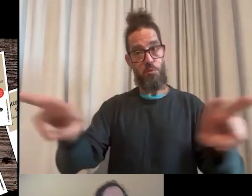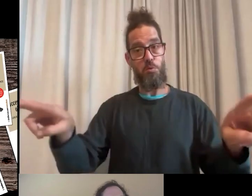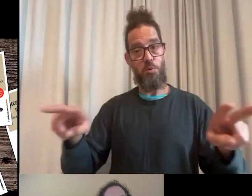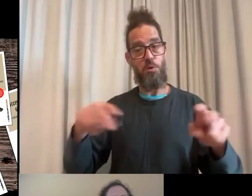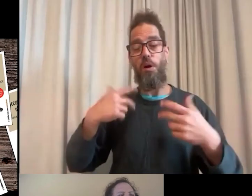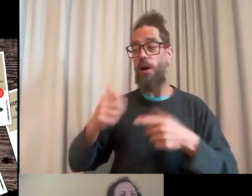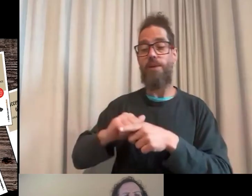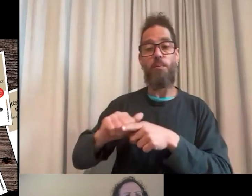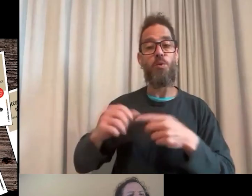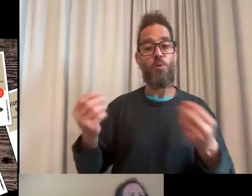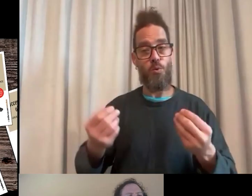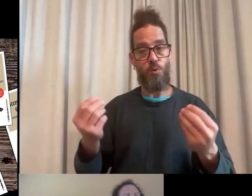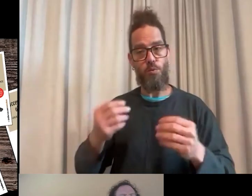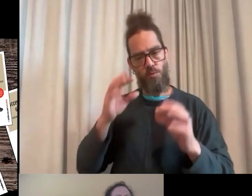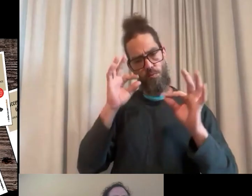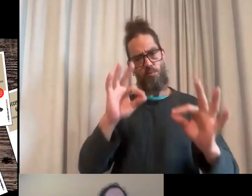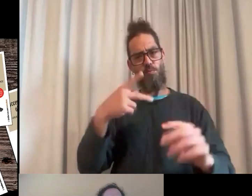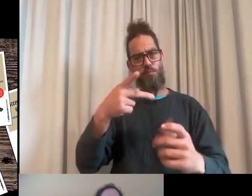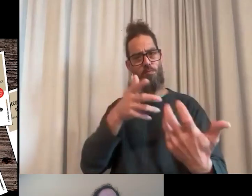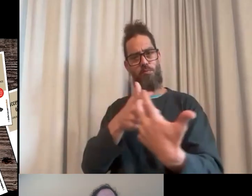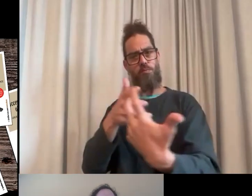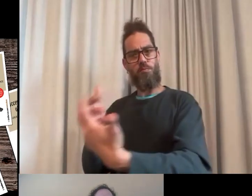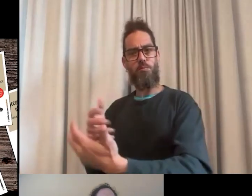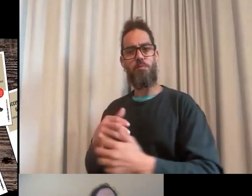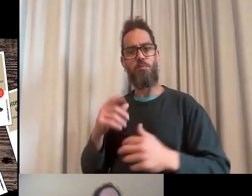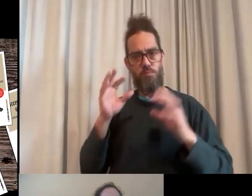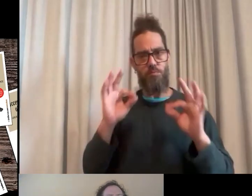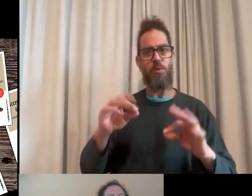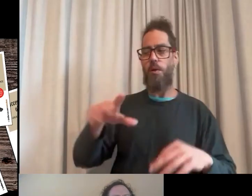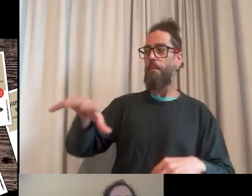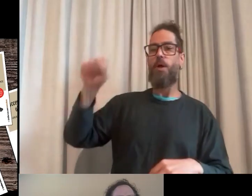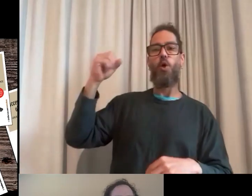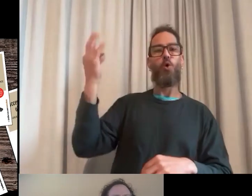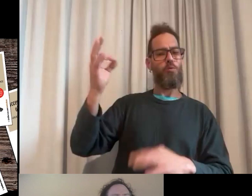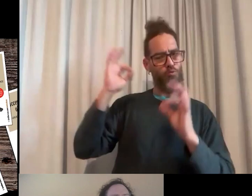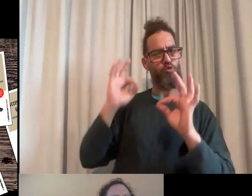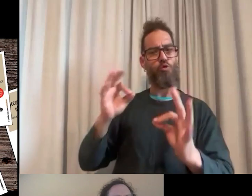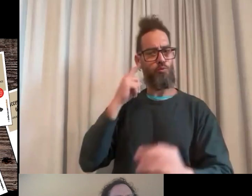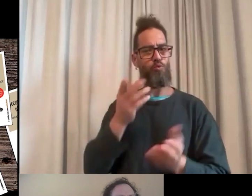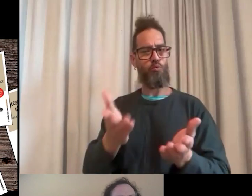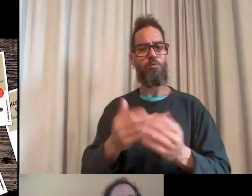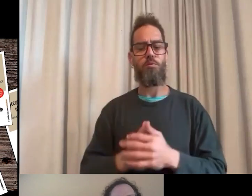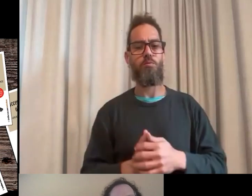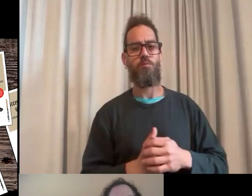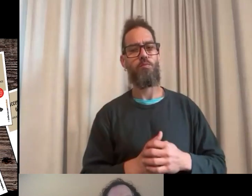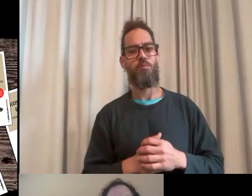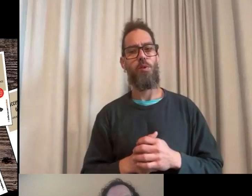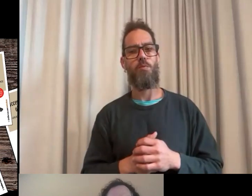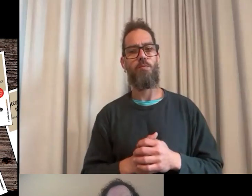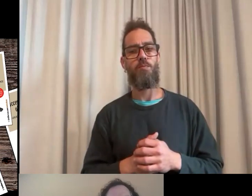I can give you more information on it. But I would really-- I think you're going down the right track, because that fits right into the right next steps.